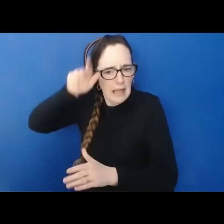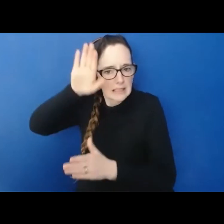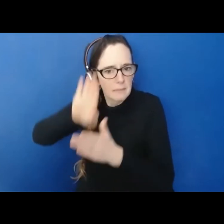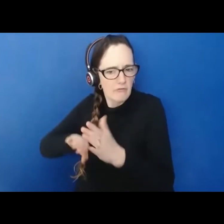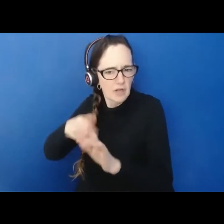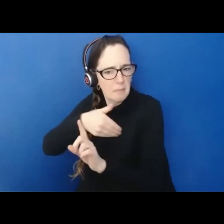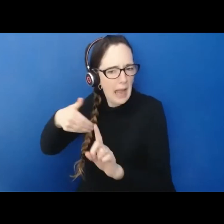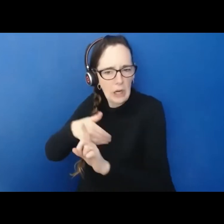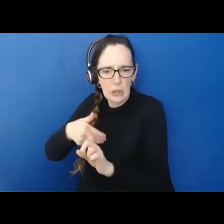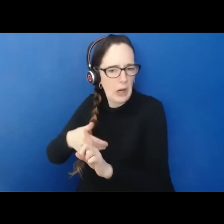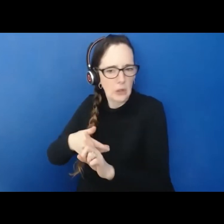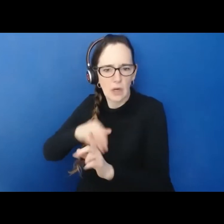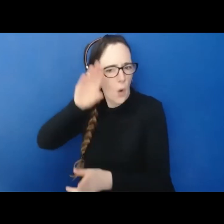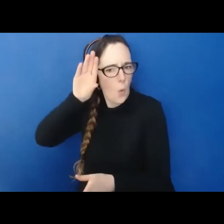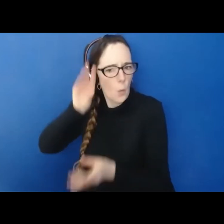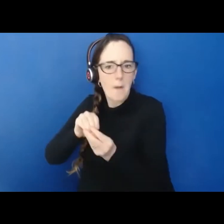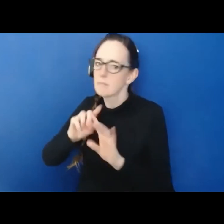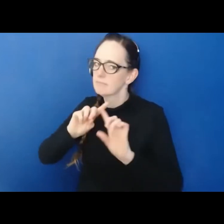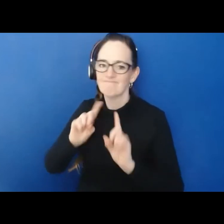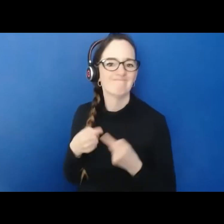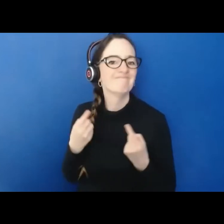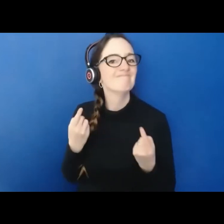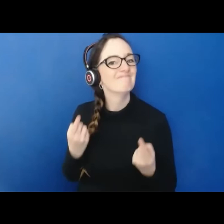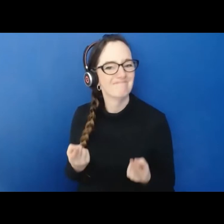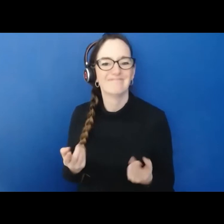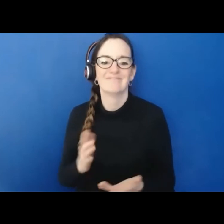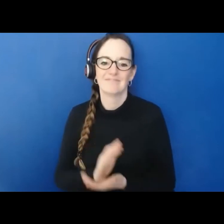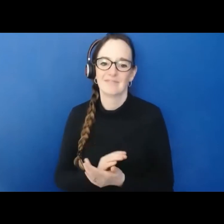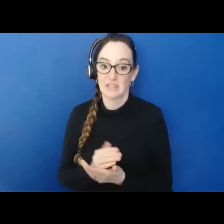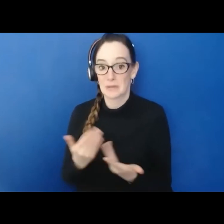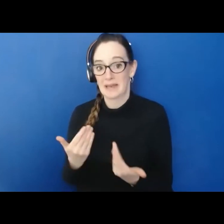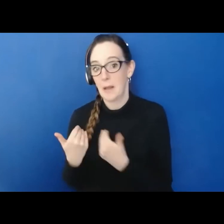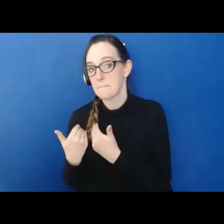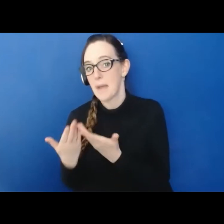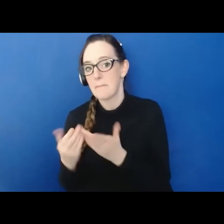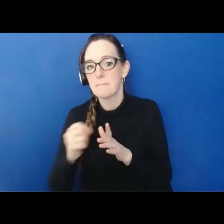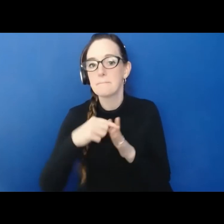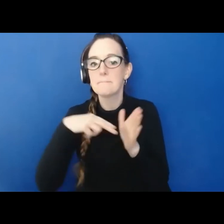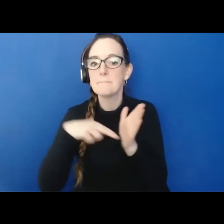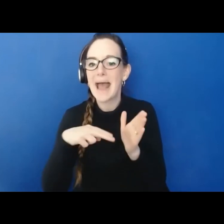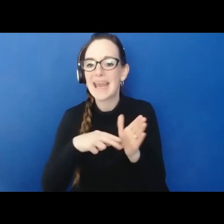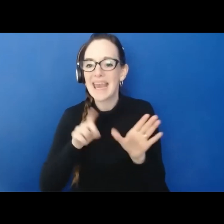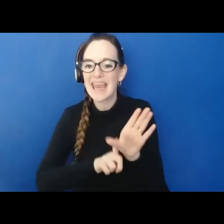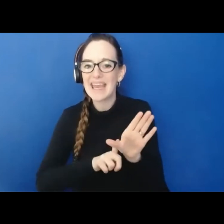already one into a sentence or two but I'll hand over to Penny Rafferty, ask her to introduce herself and talk to